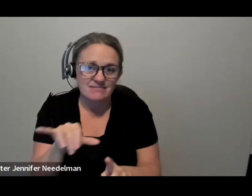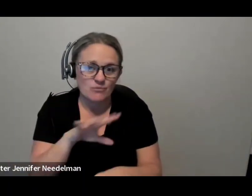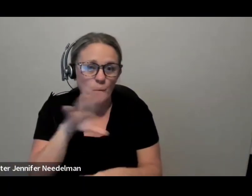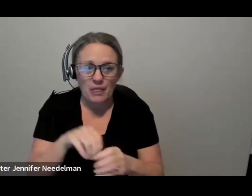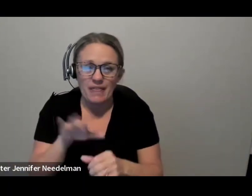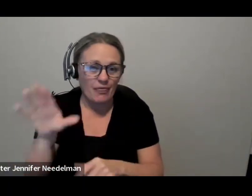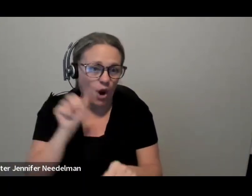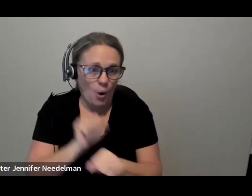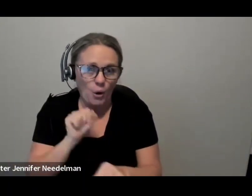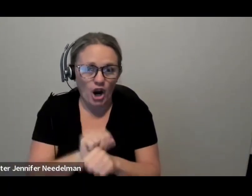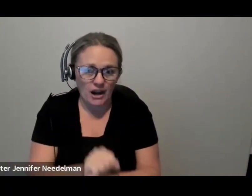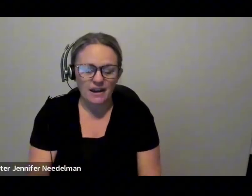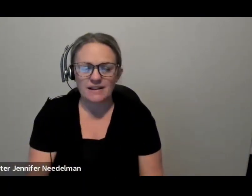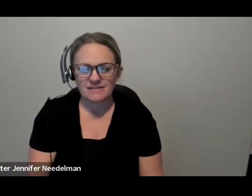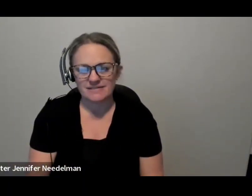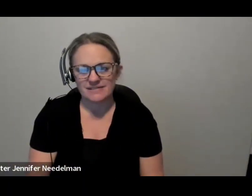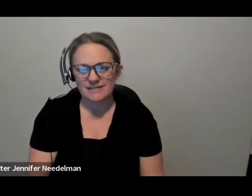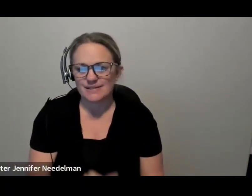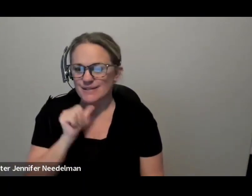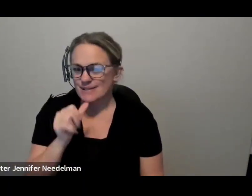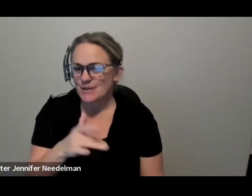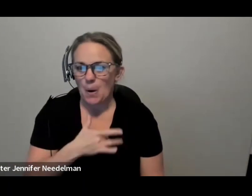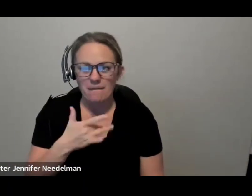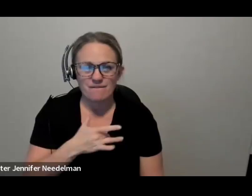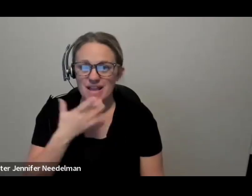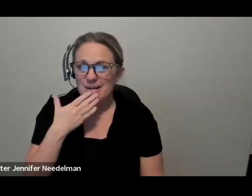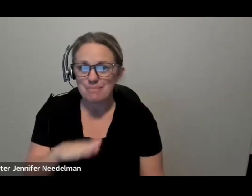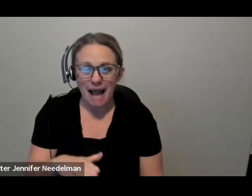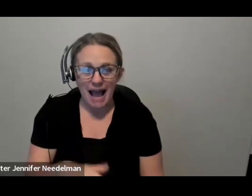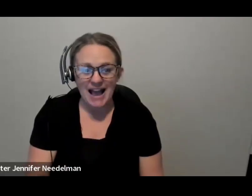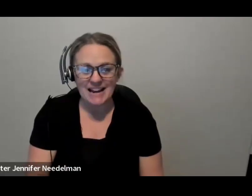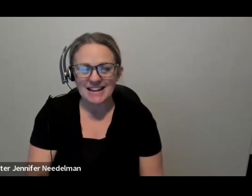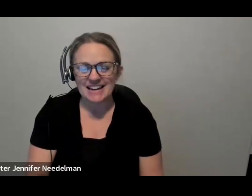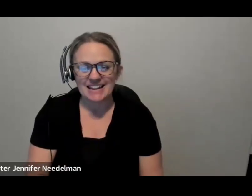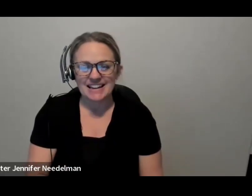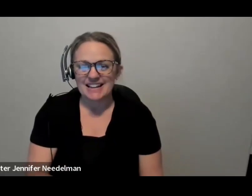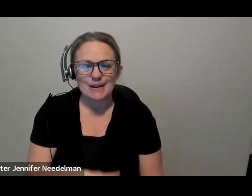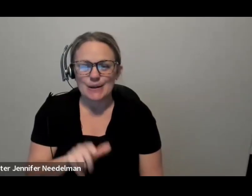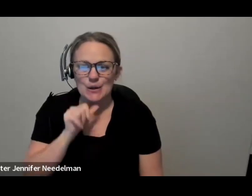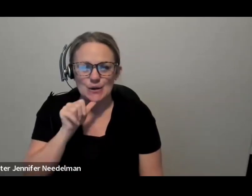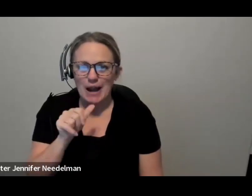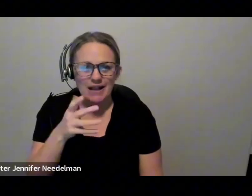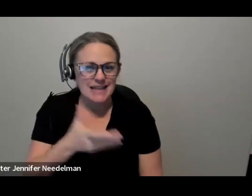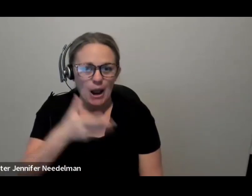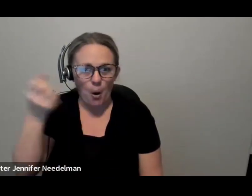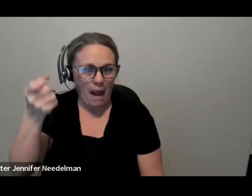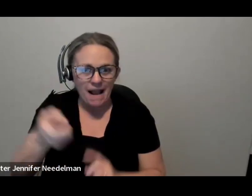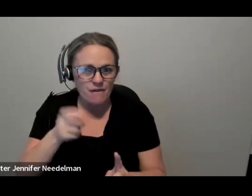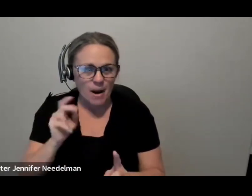So don't feel that you are taking face space from us if you're not disabled.